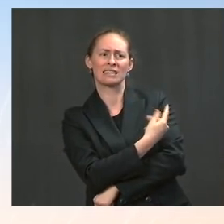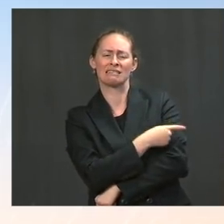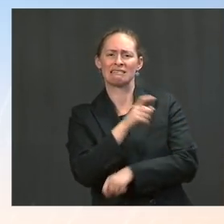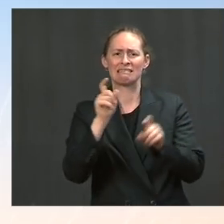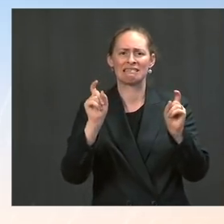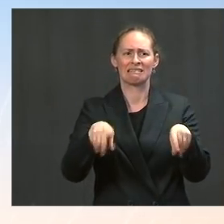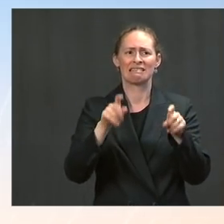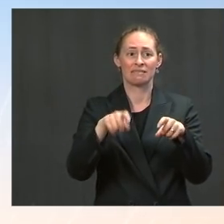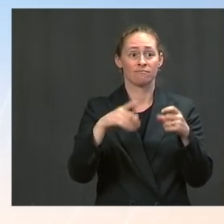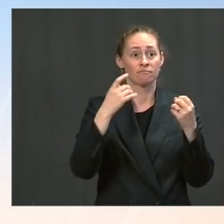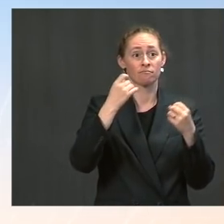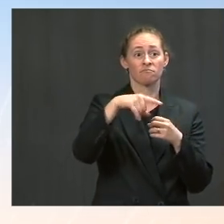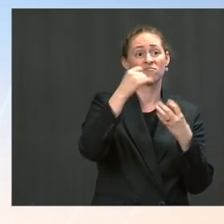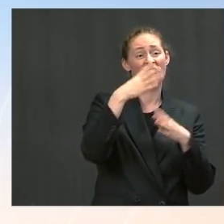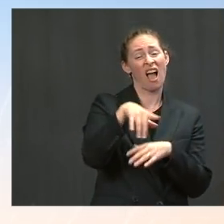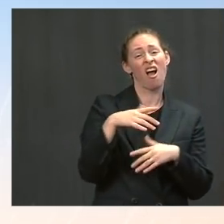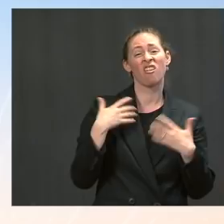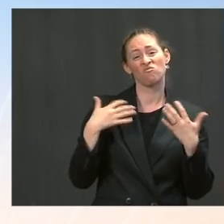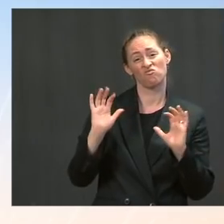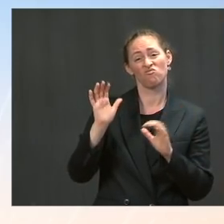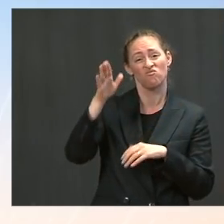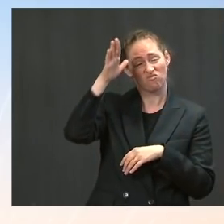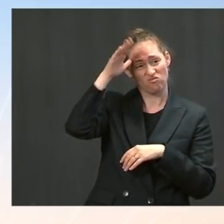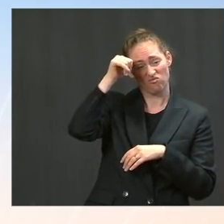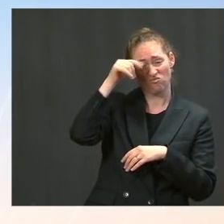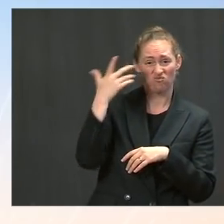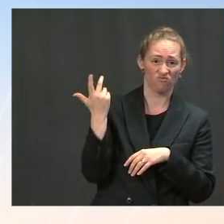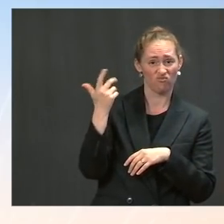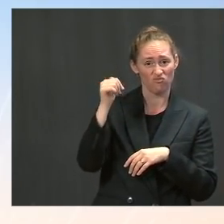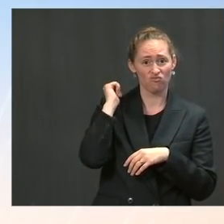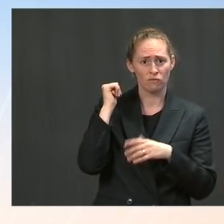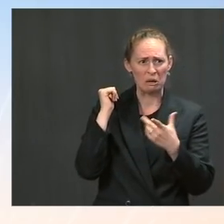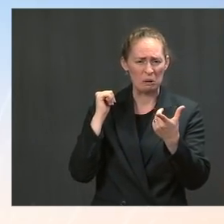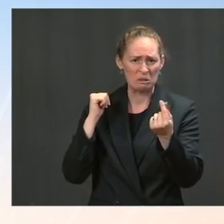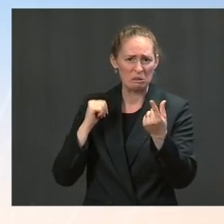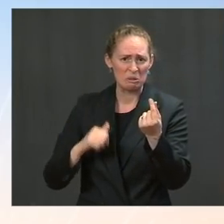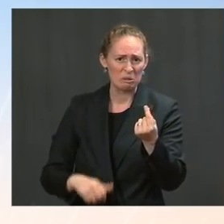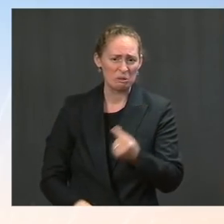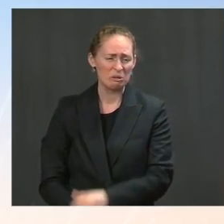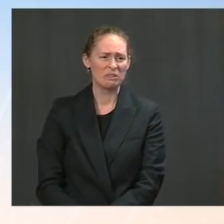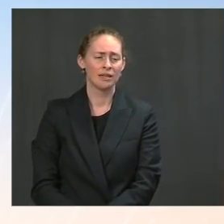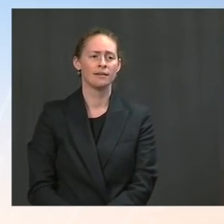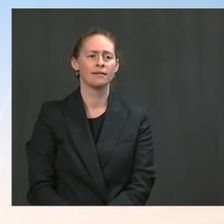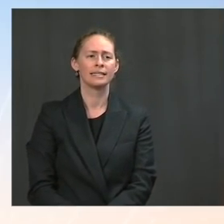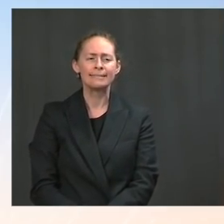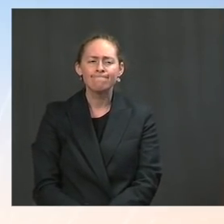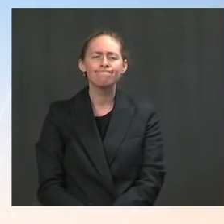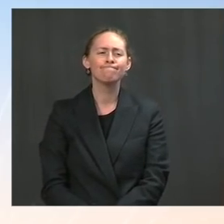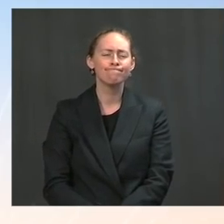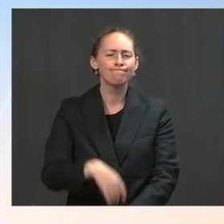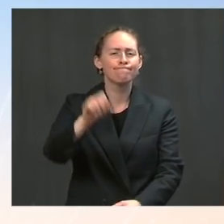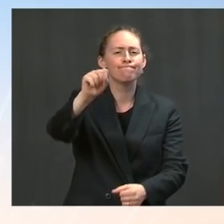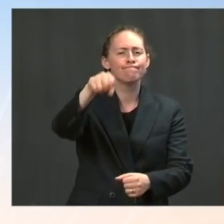of even getting the vaccine? Ms. Psaki: Well, we've talked about this a little bit. But what we're doing in rural communities